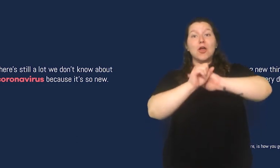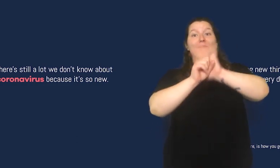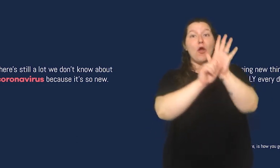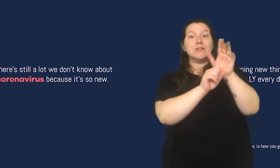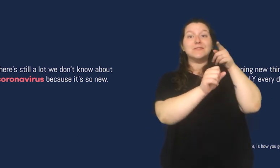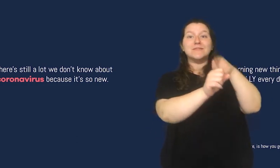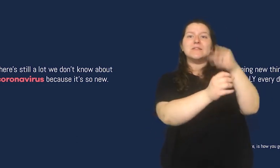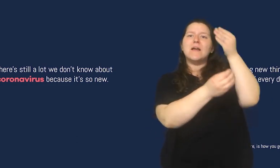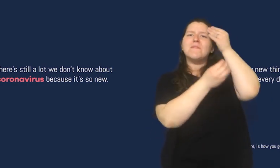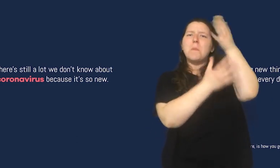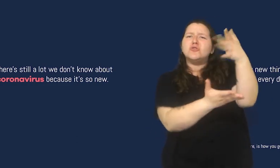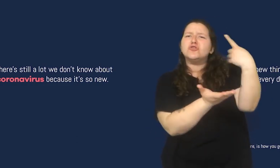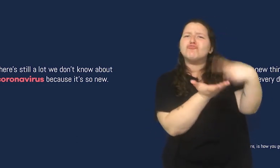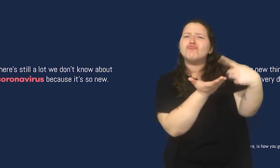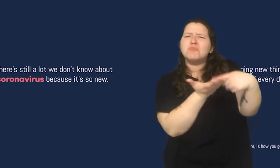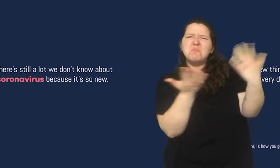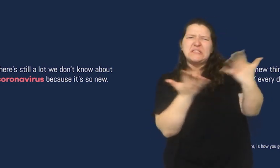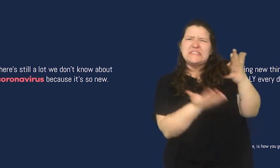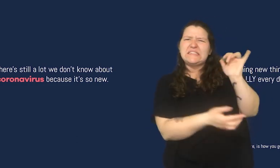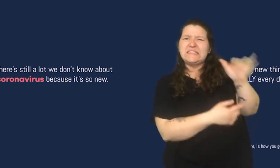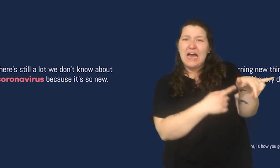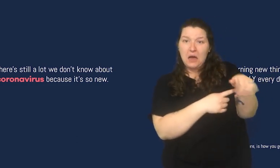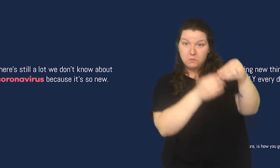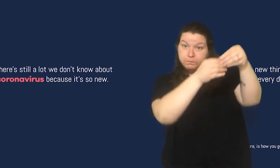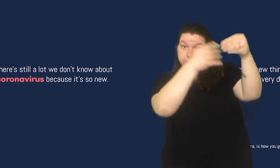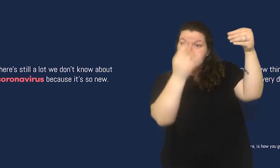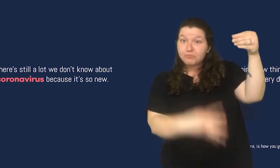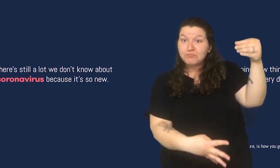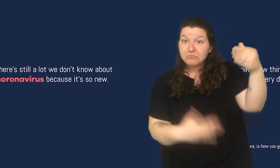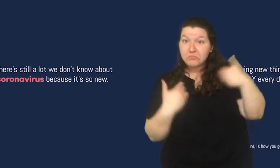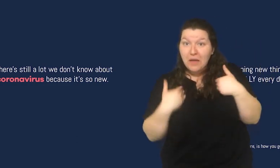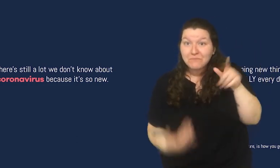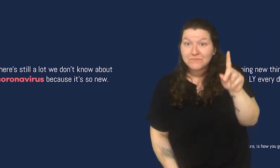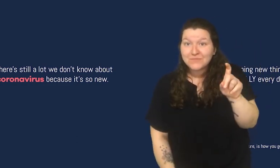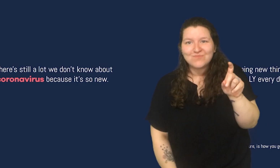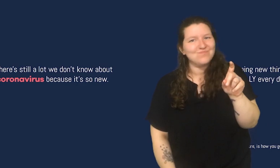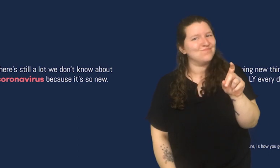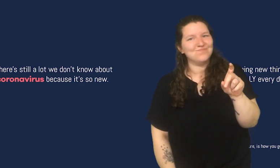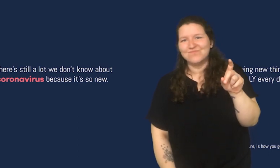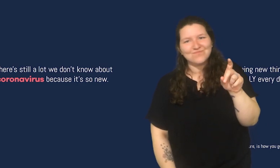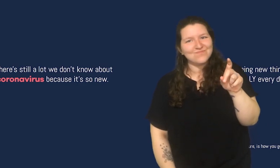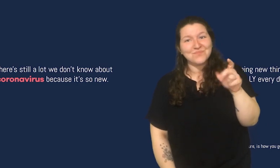There's still a lot we don't know about coronavirus because it's so new.